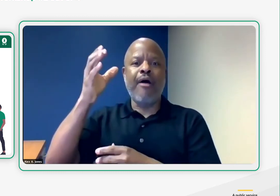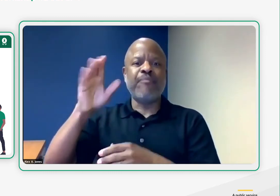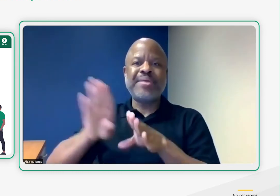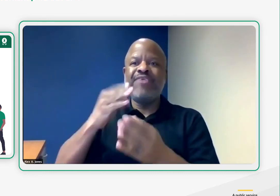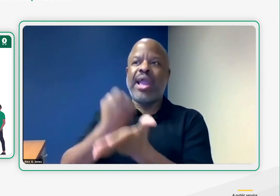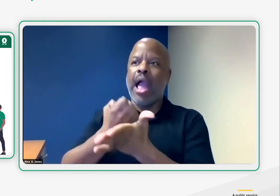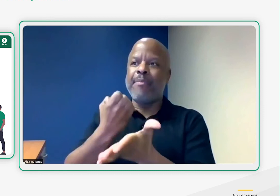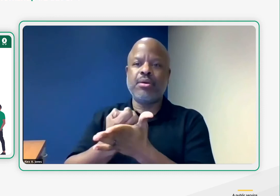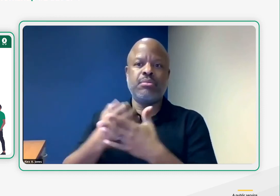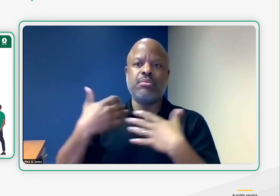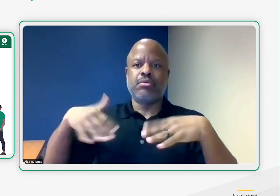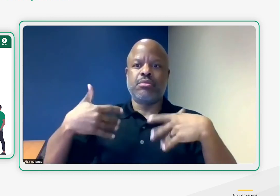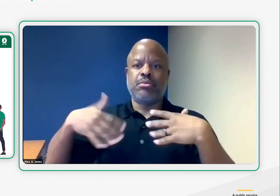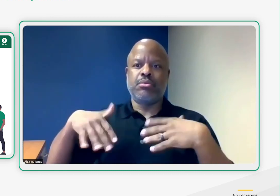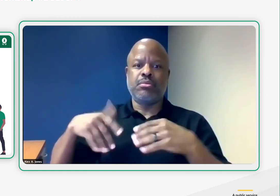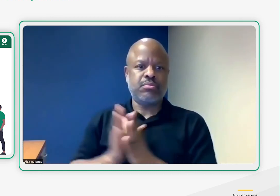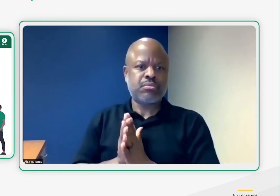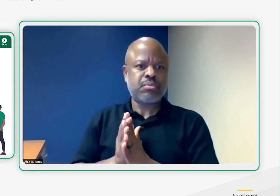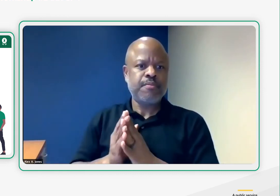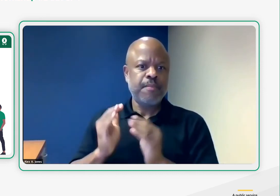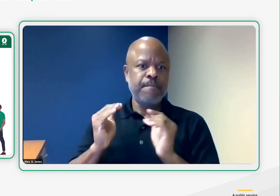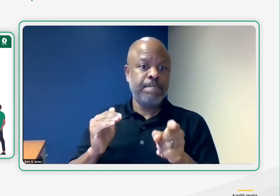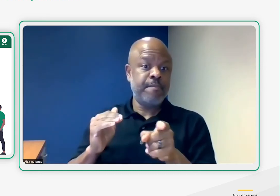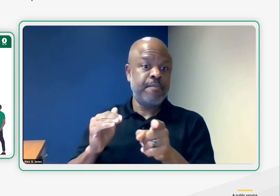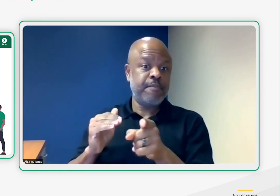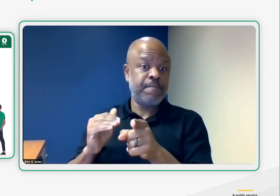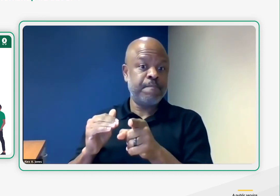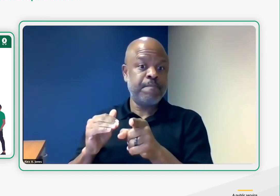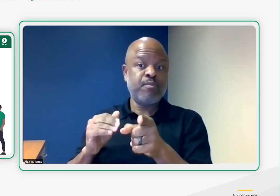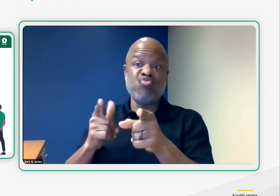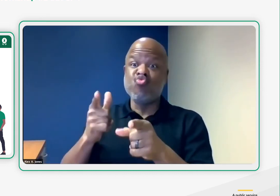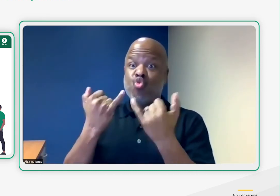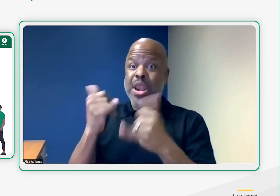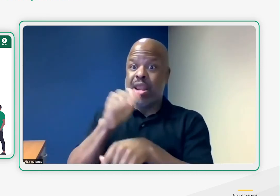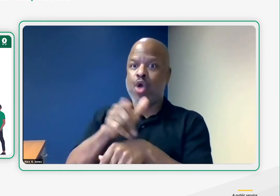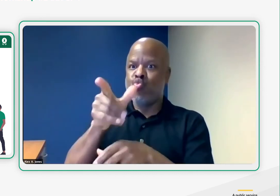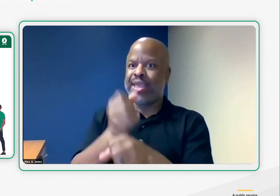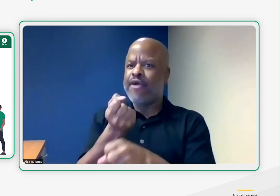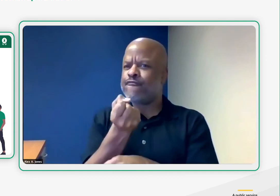And so, when we talk about insights, that's new concepts within behavioral economics.